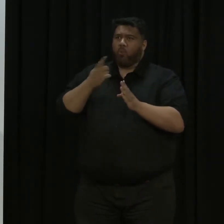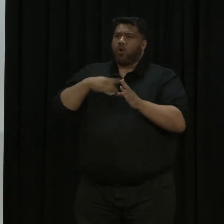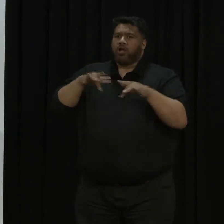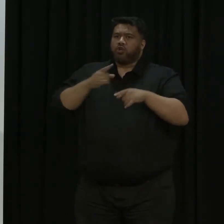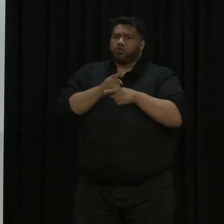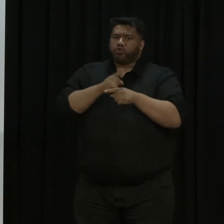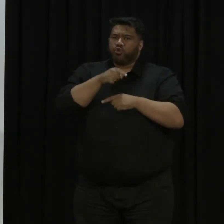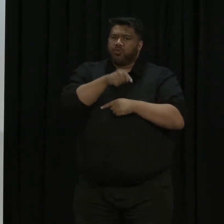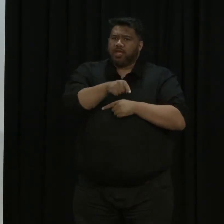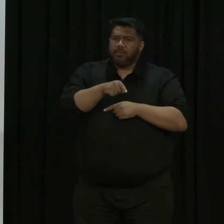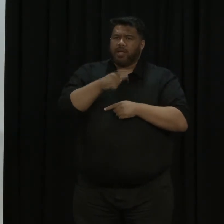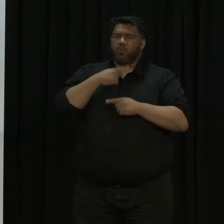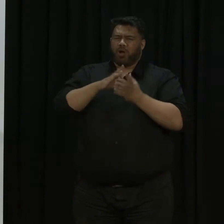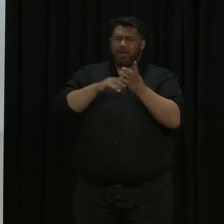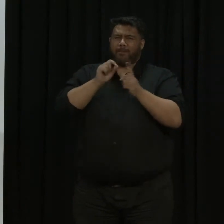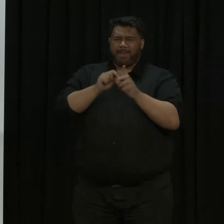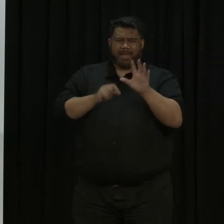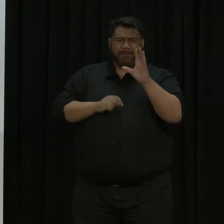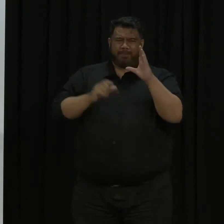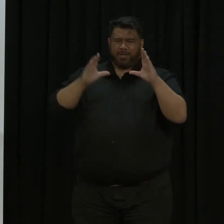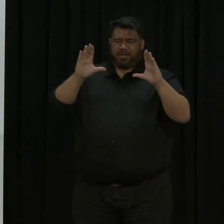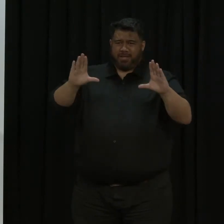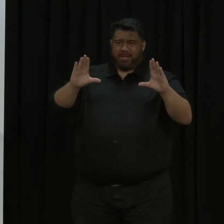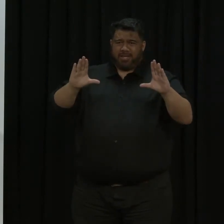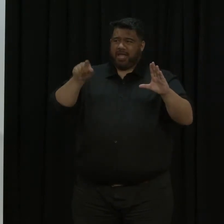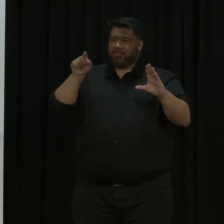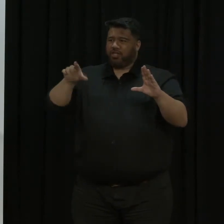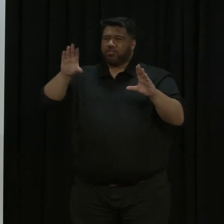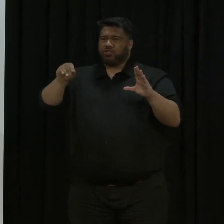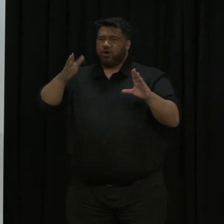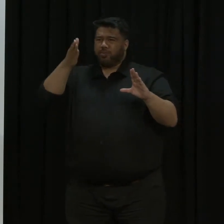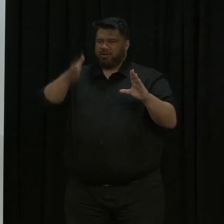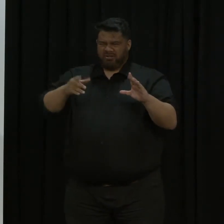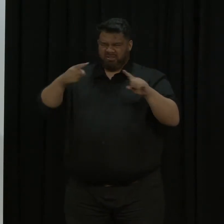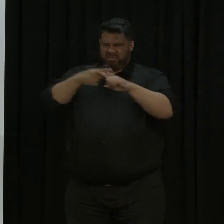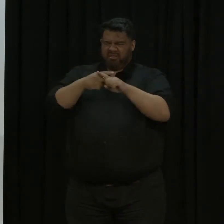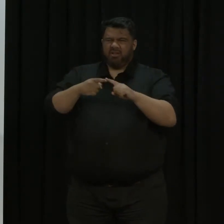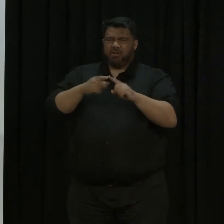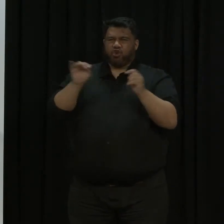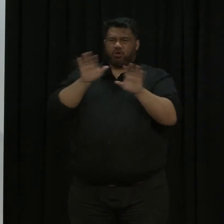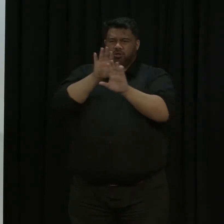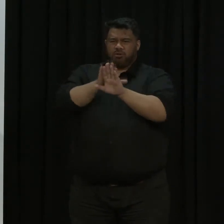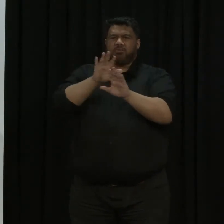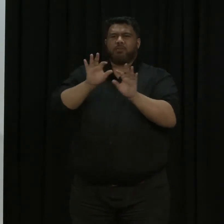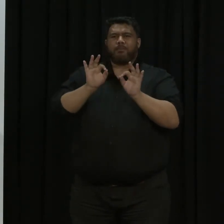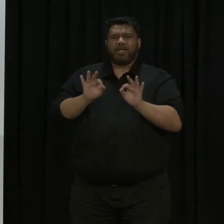announcement last night that on that borderline, why were they